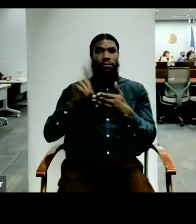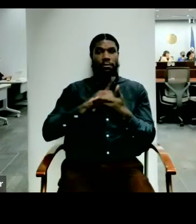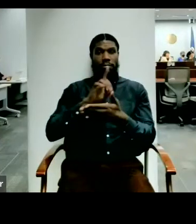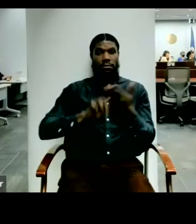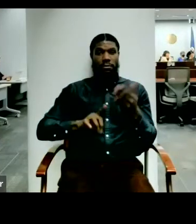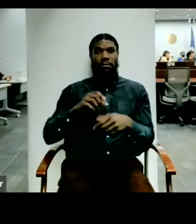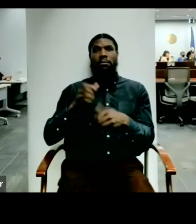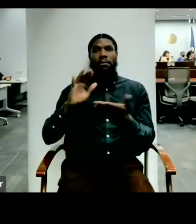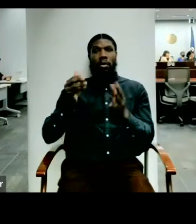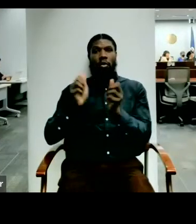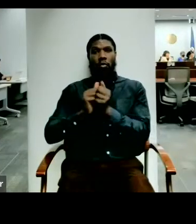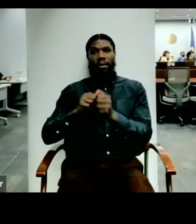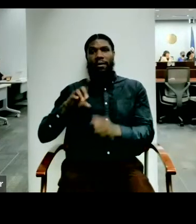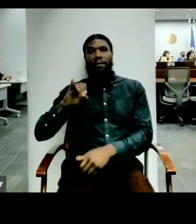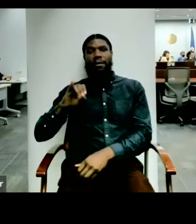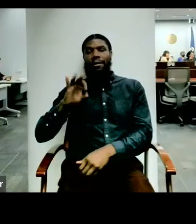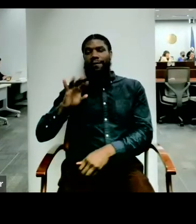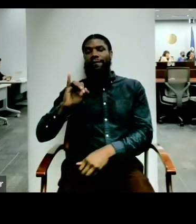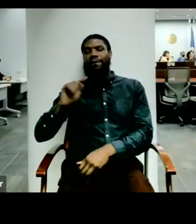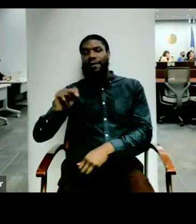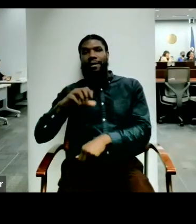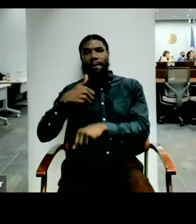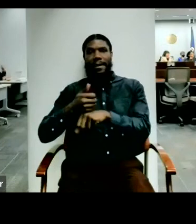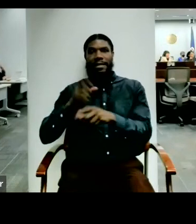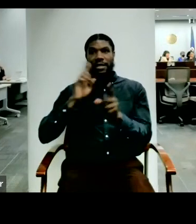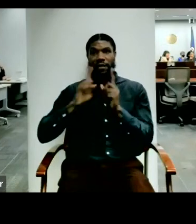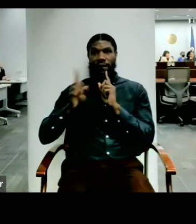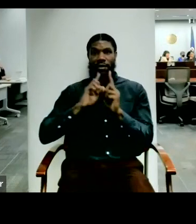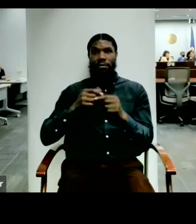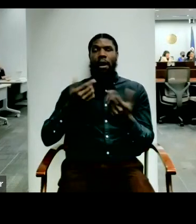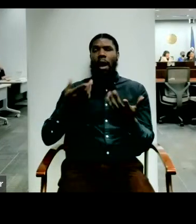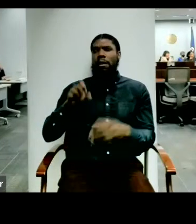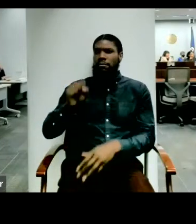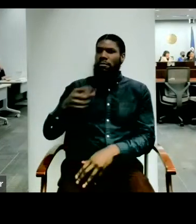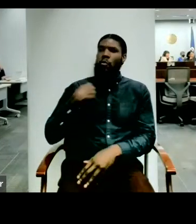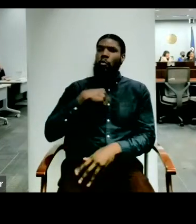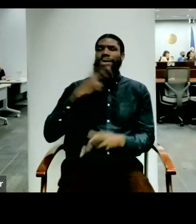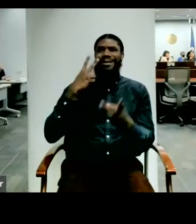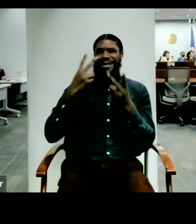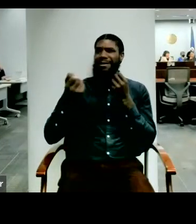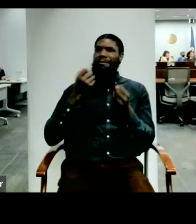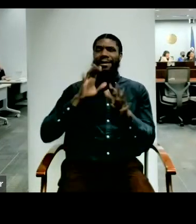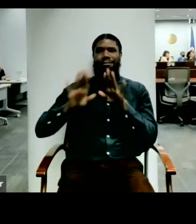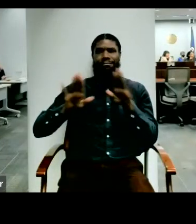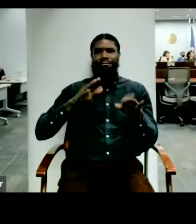We are and why we can say that is also we are seeing so many different types of assessments